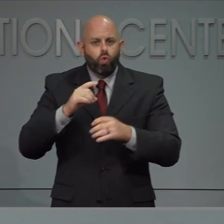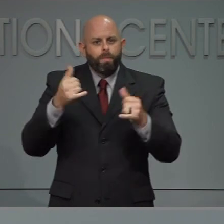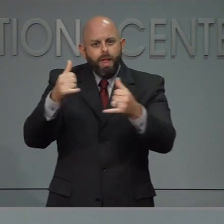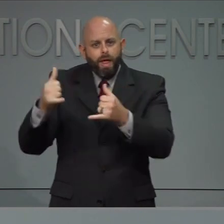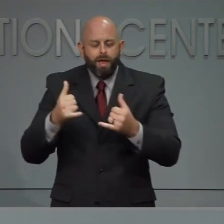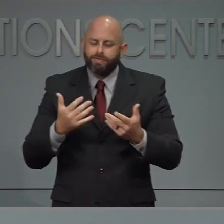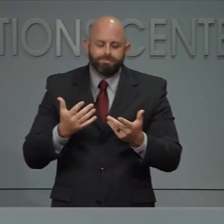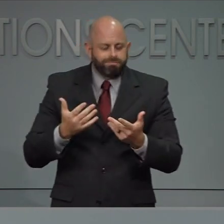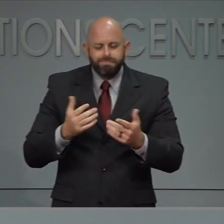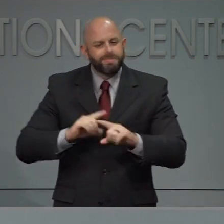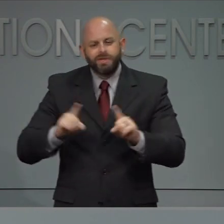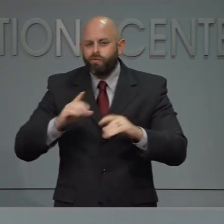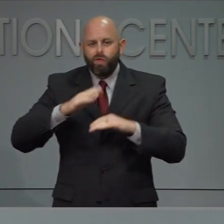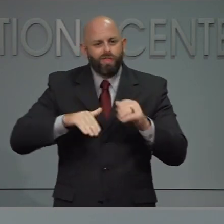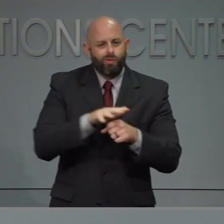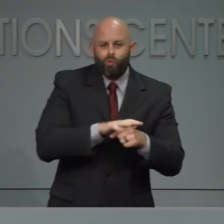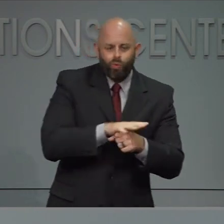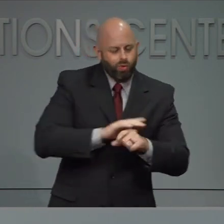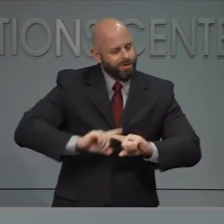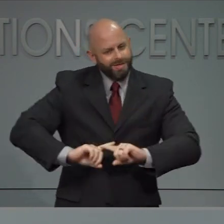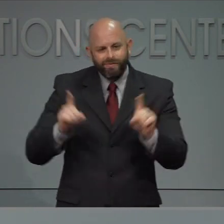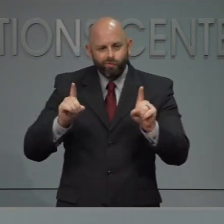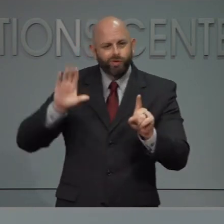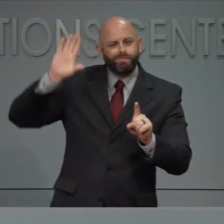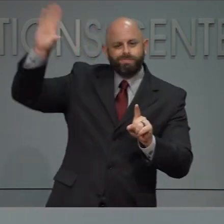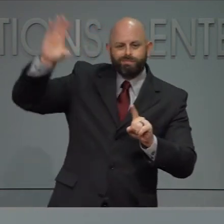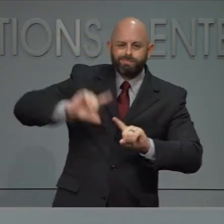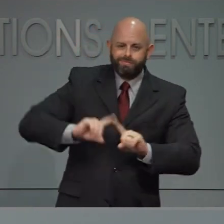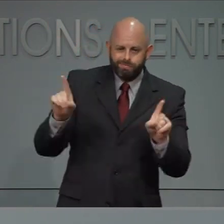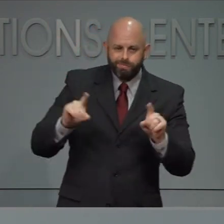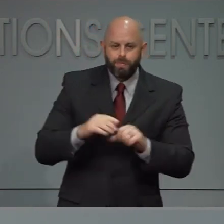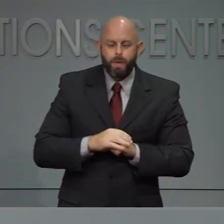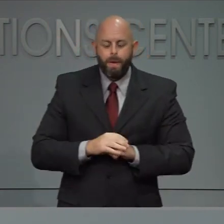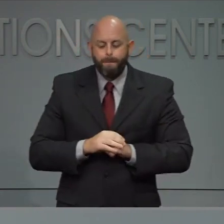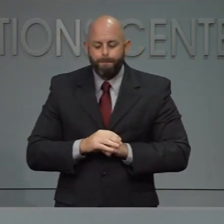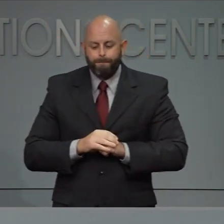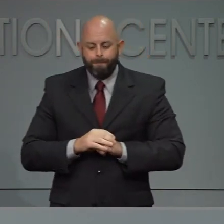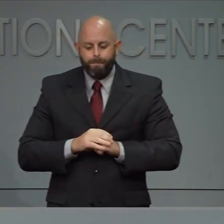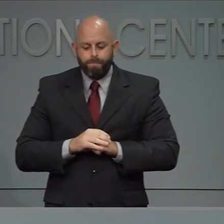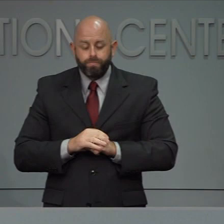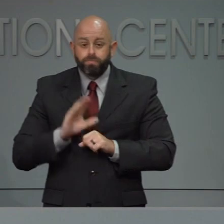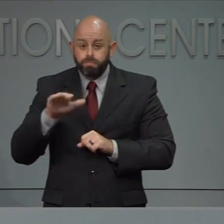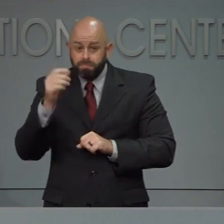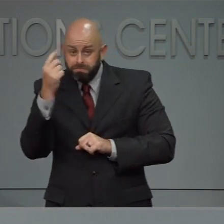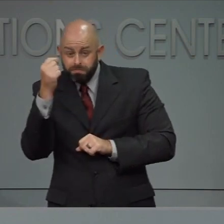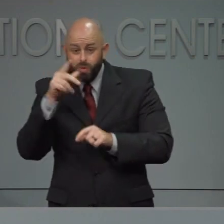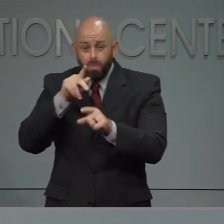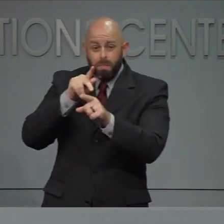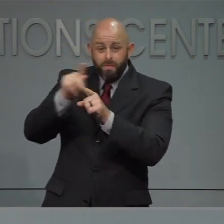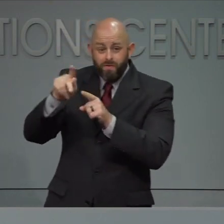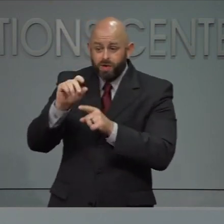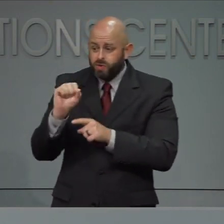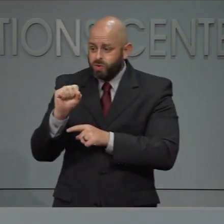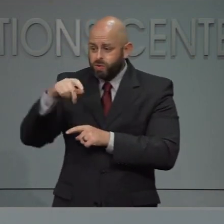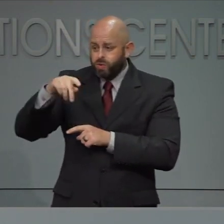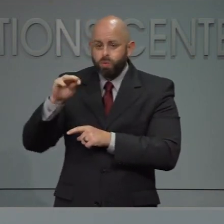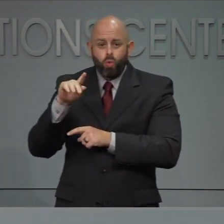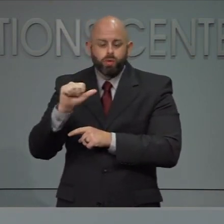PRECAUTIONS THAT GENERALLY WE DON'T SEE IN THE IN THE REST OF THE PUBLIC. SO THEY ARE EXEMPT FROM OUR EXECUTIVE ORDERS IN